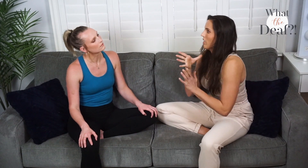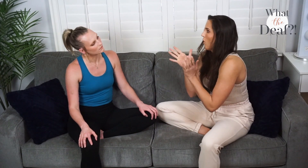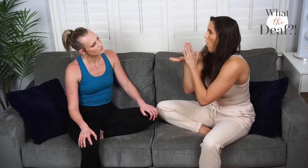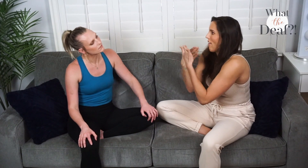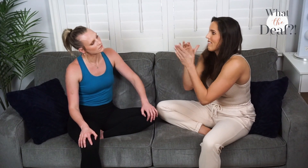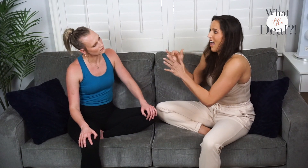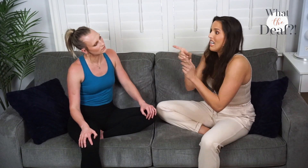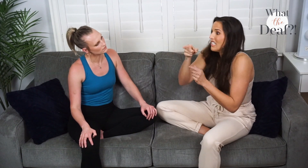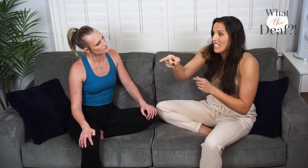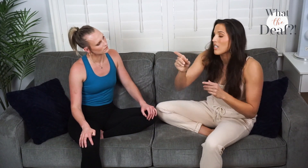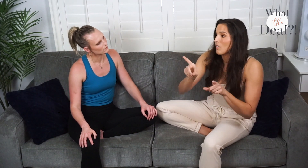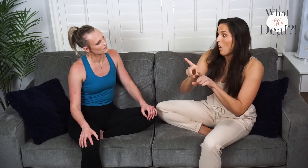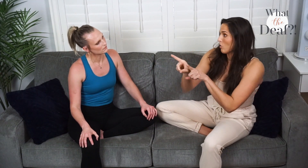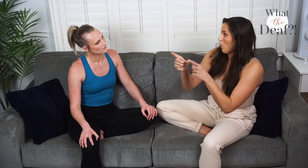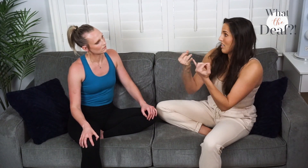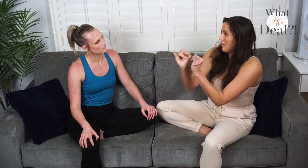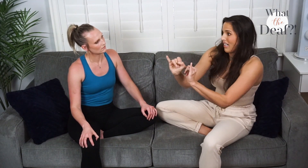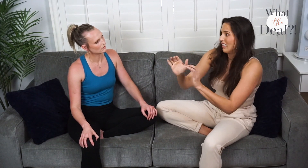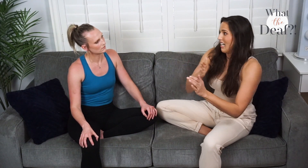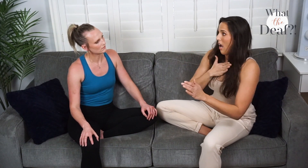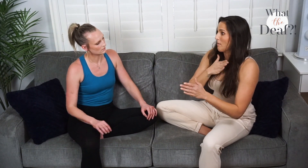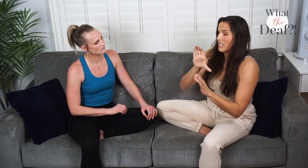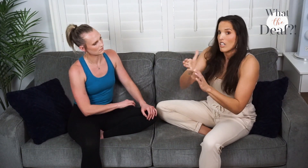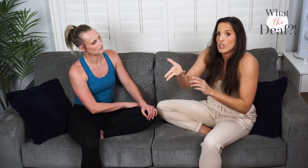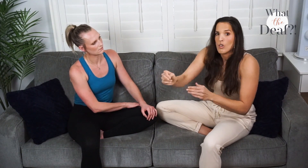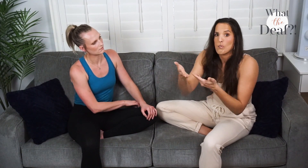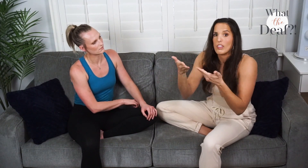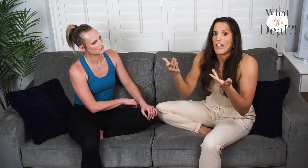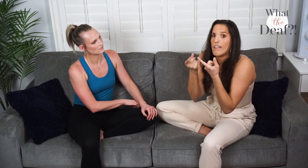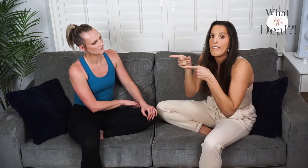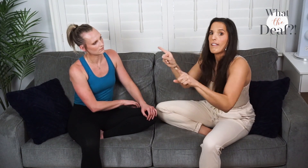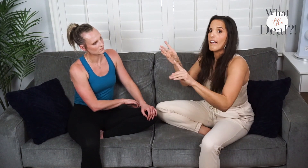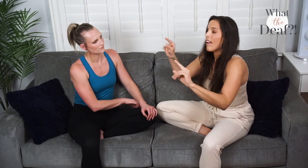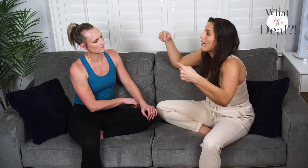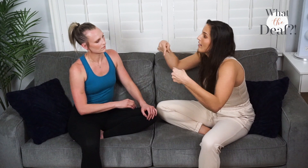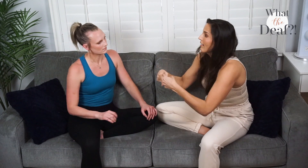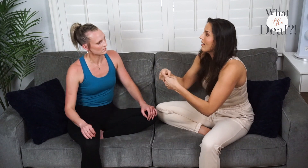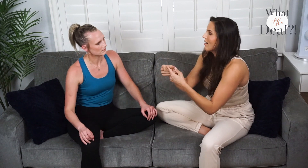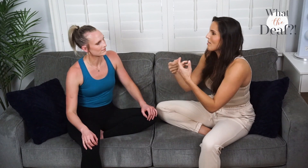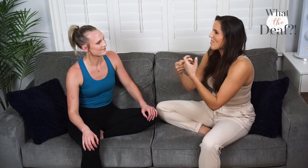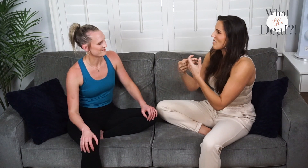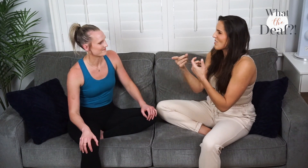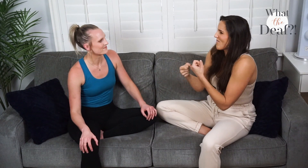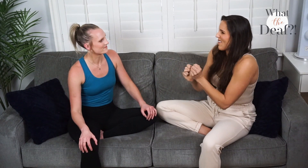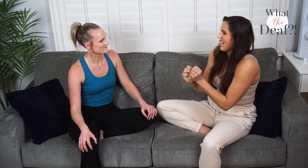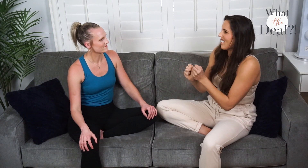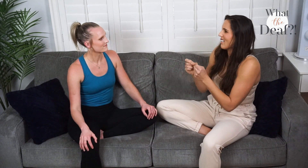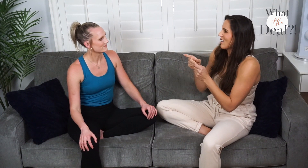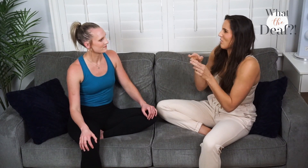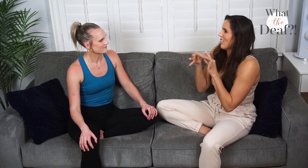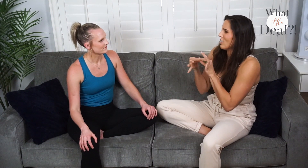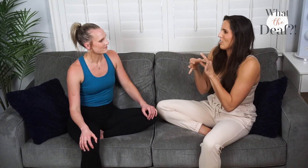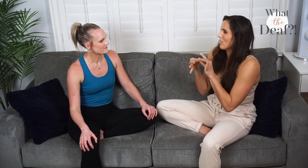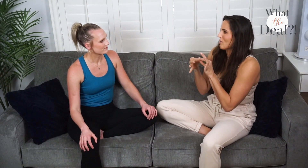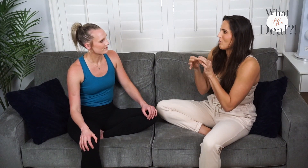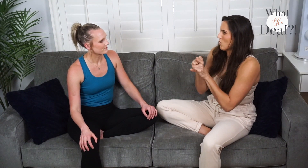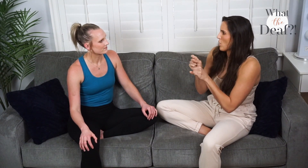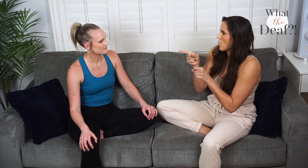and he is also independently happy with who he is. And yet, you guys come together to make a team in your relationship